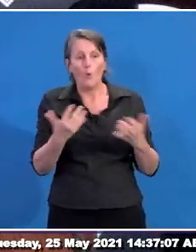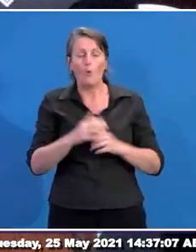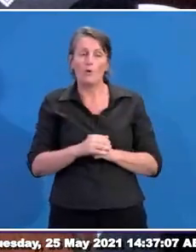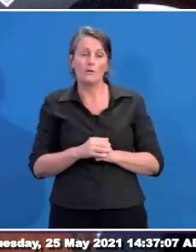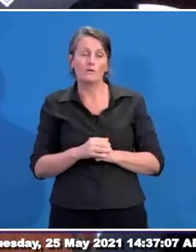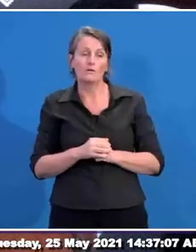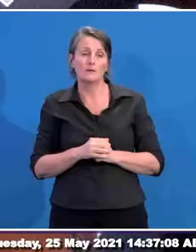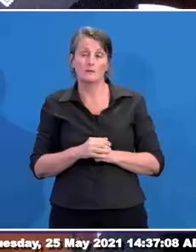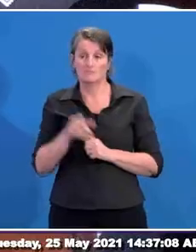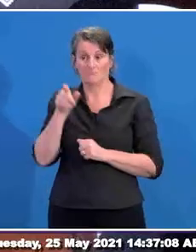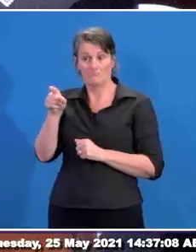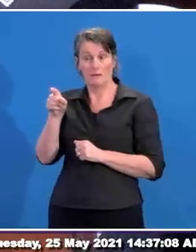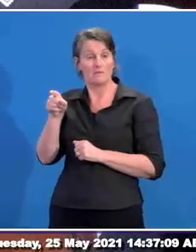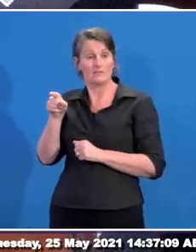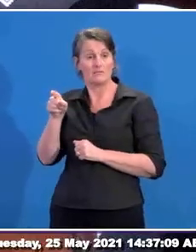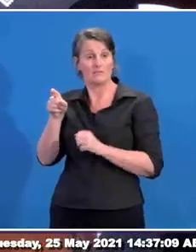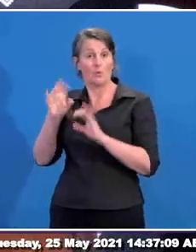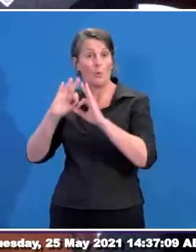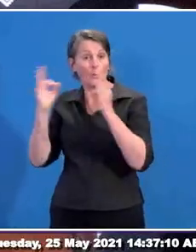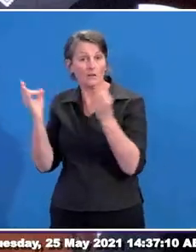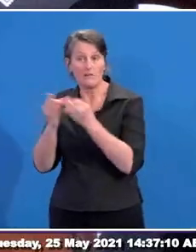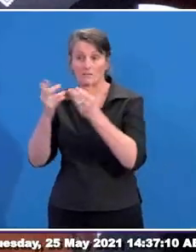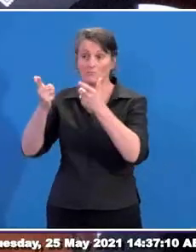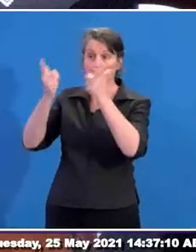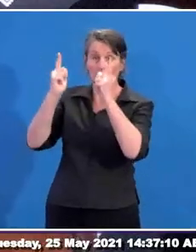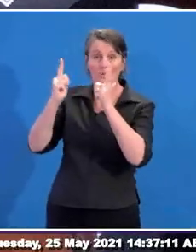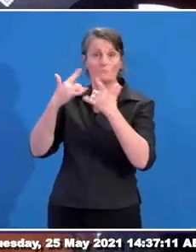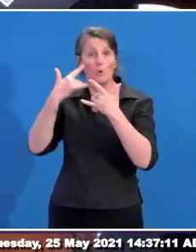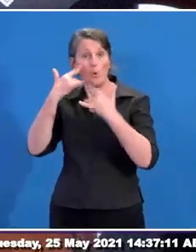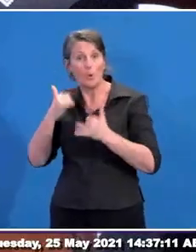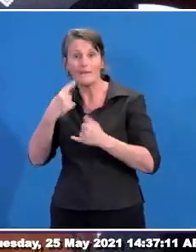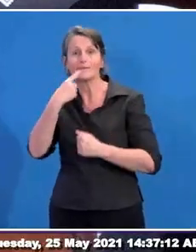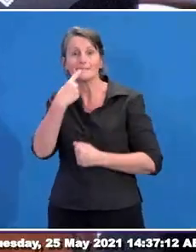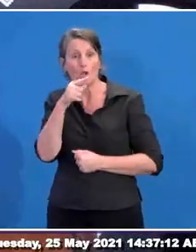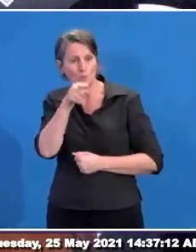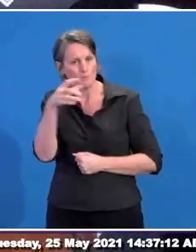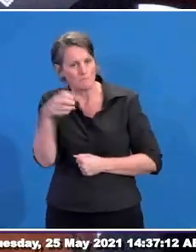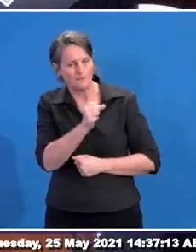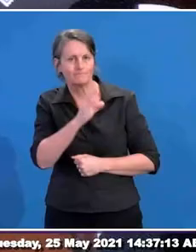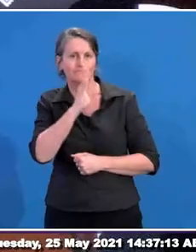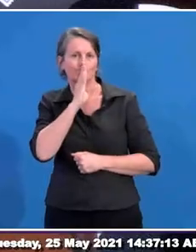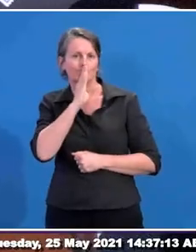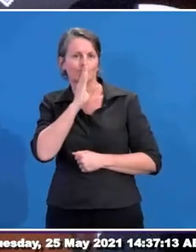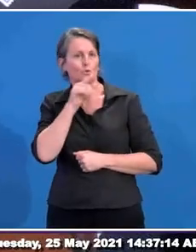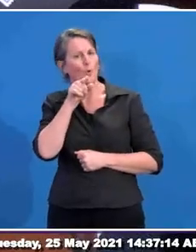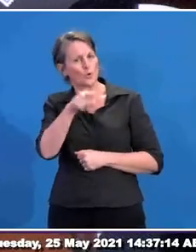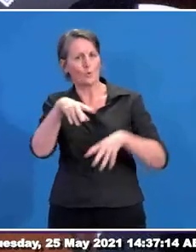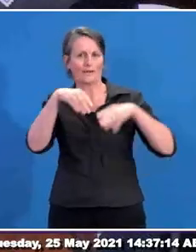instructions and a request from the relevant organisation engaging you to do the investigation?